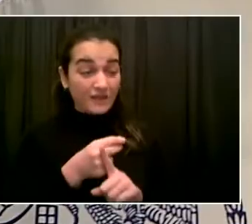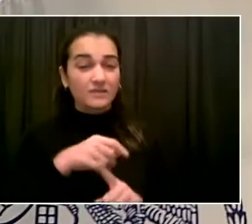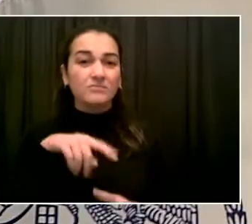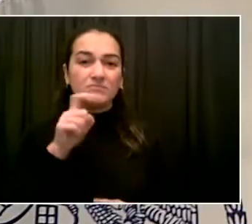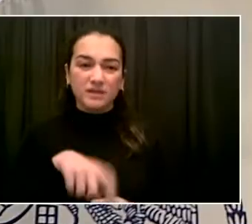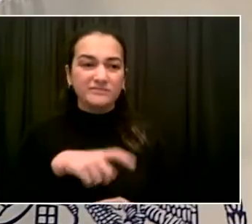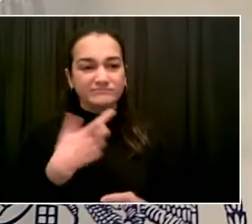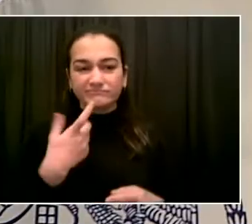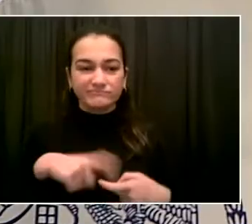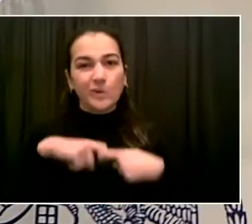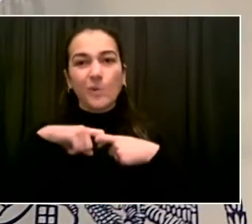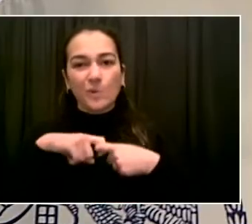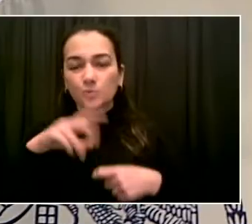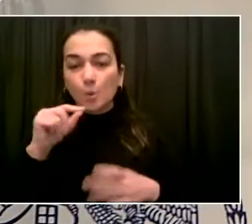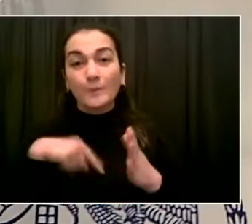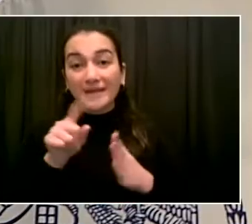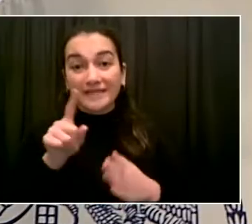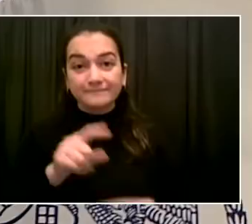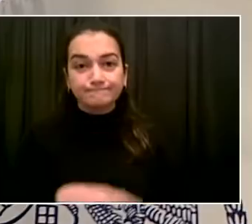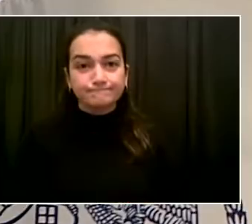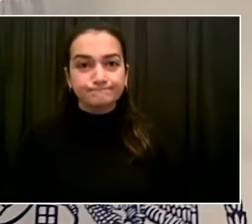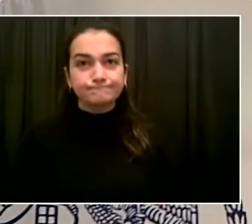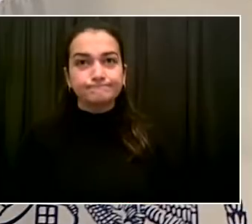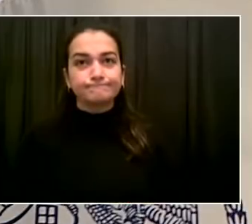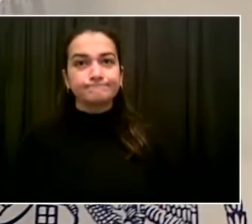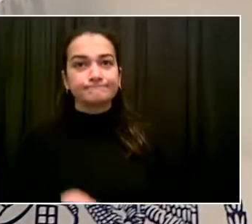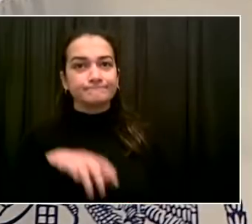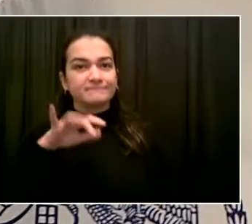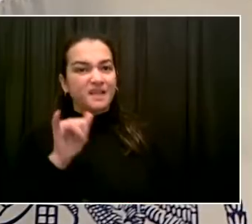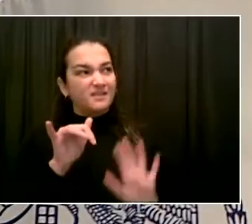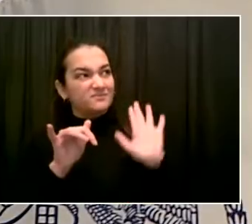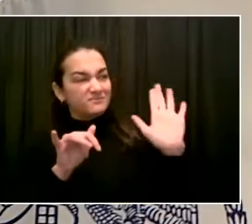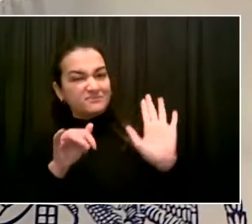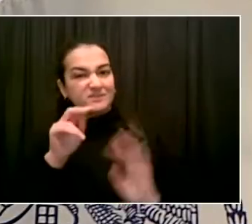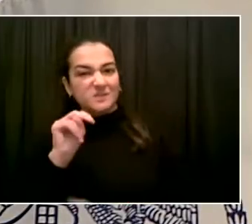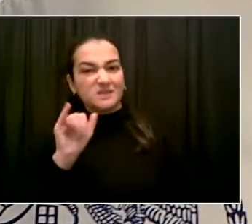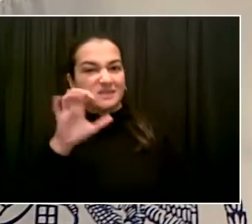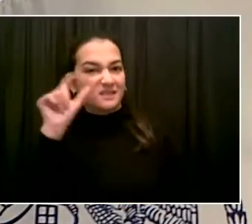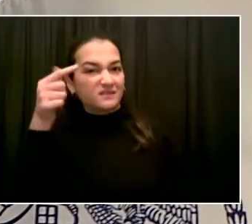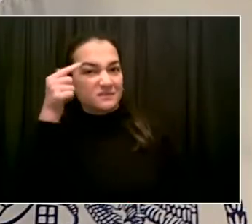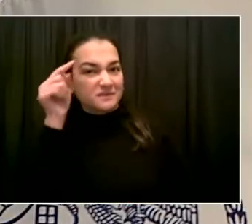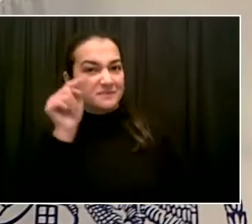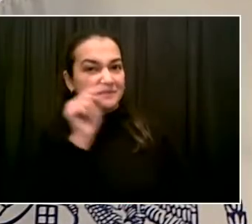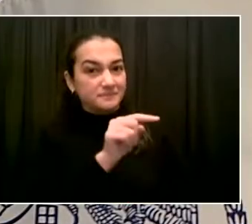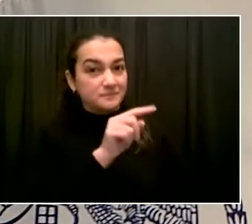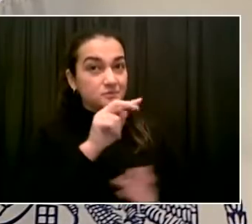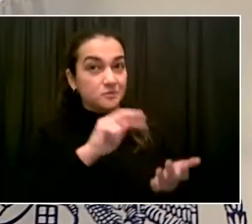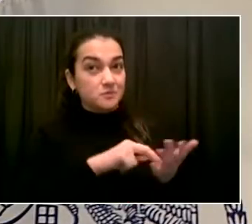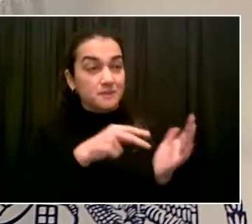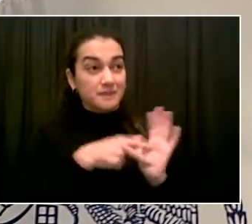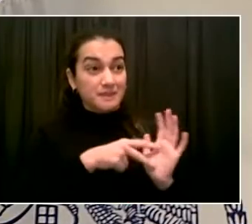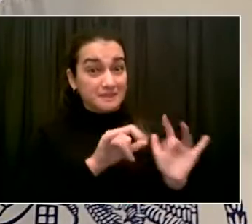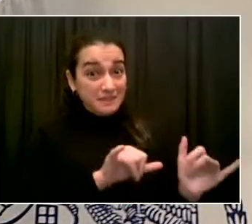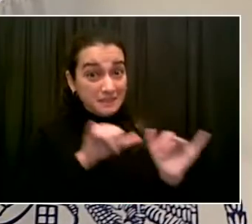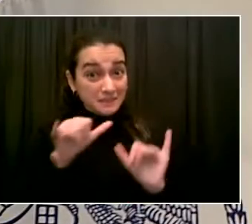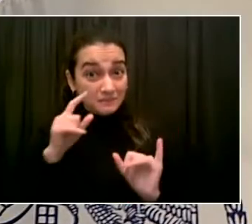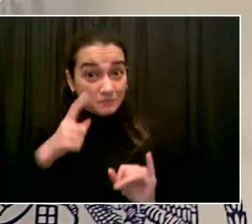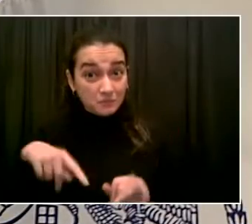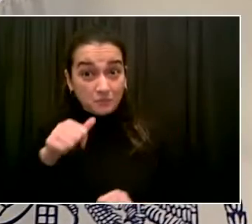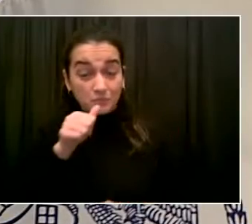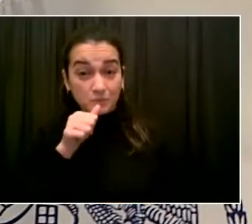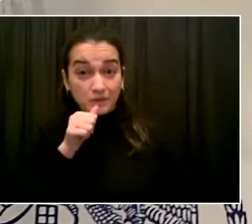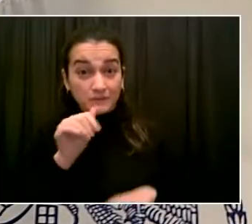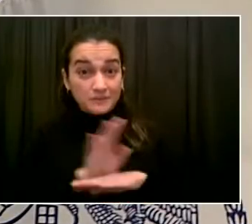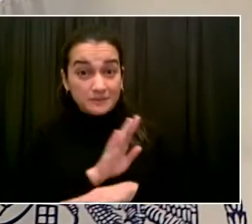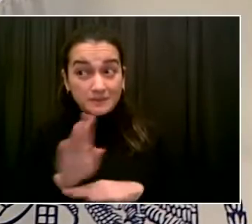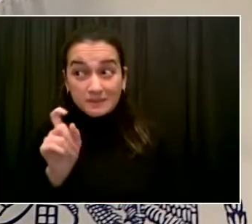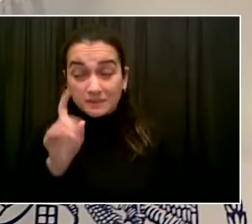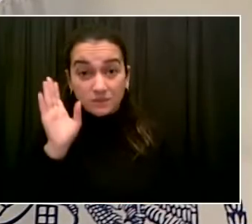NOT EVERY SMALL